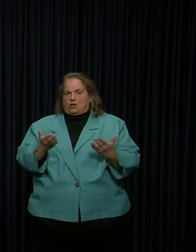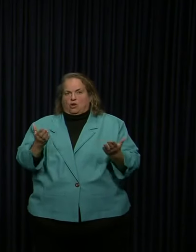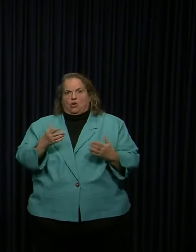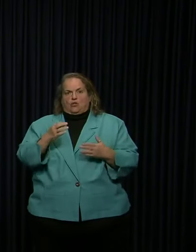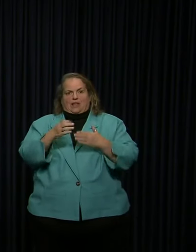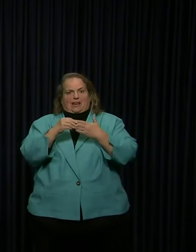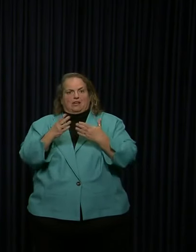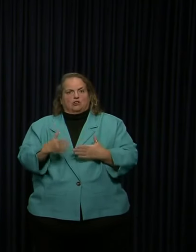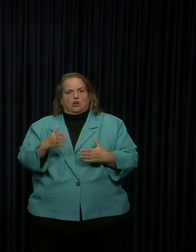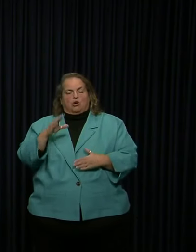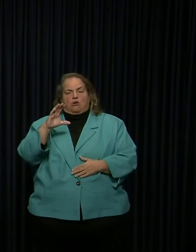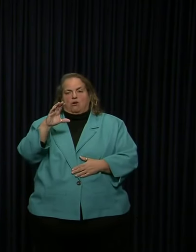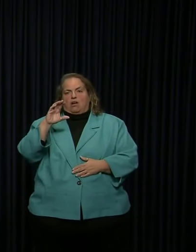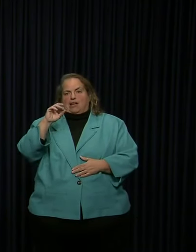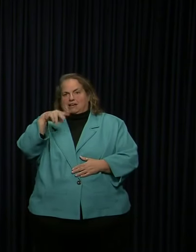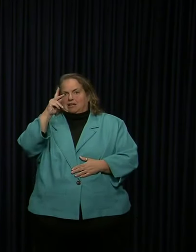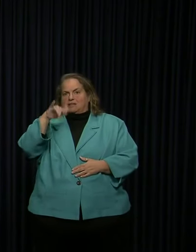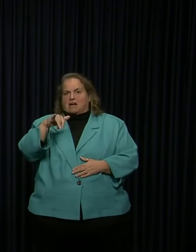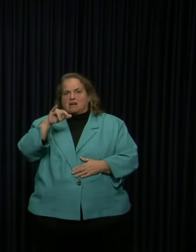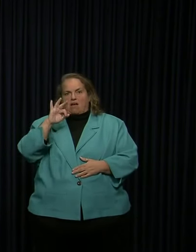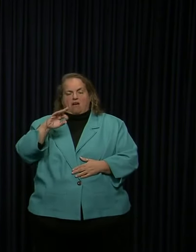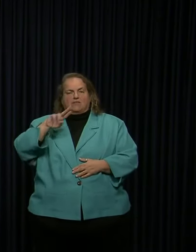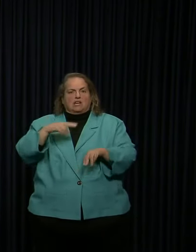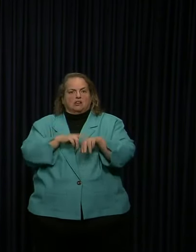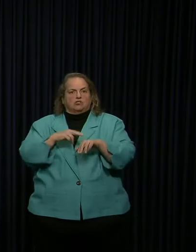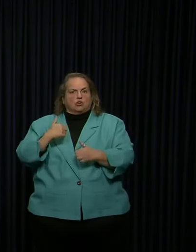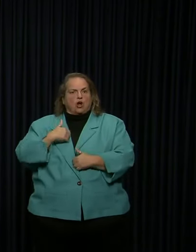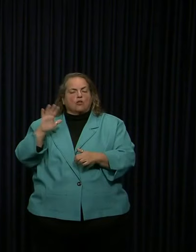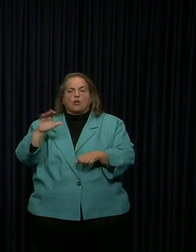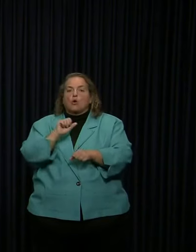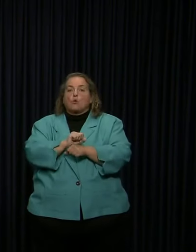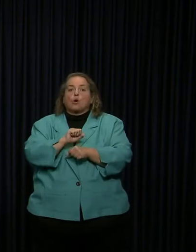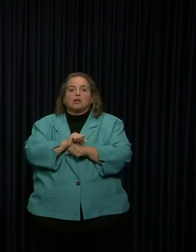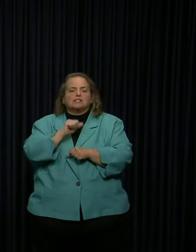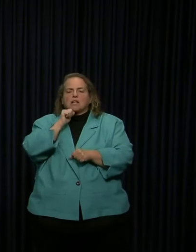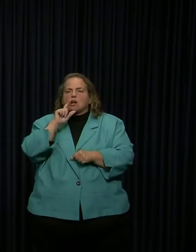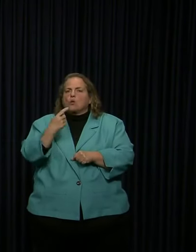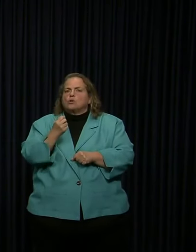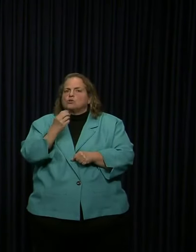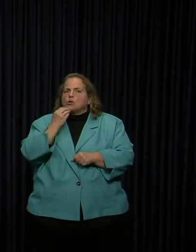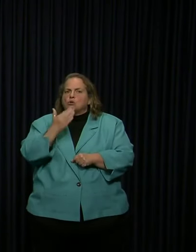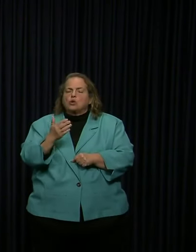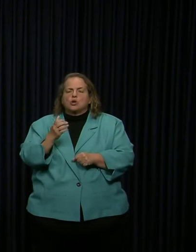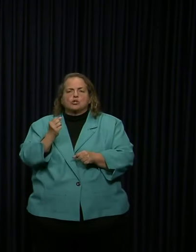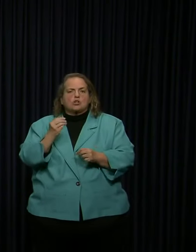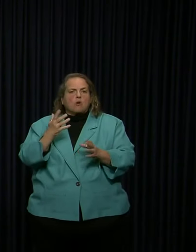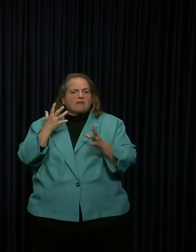WILL. I'M GOING TO TALK A LITTLE BIT LONGER ABOUT PPE. WE HAVE HAD A NUMBER OF